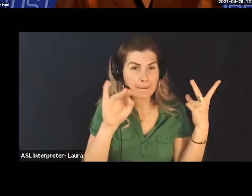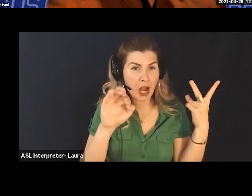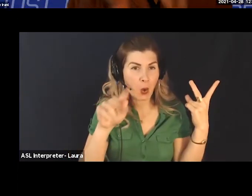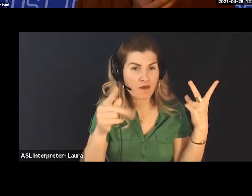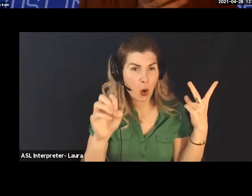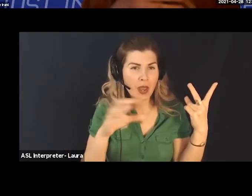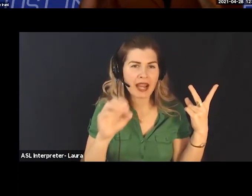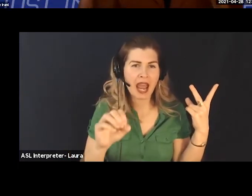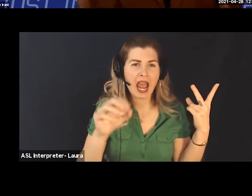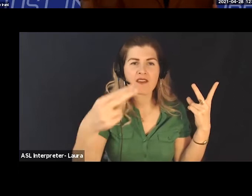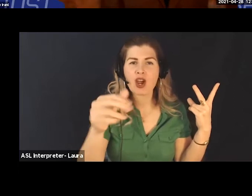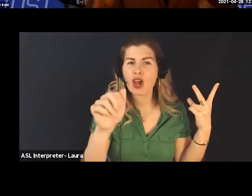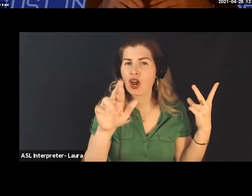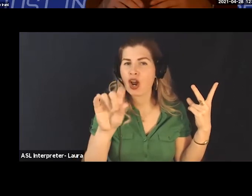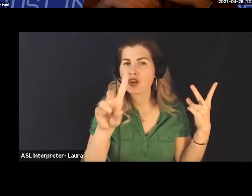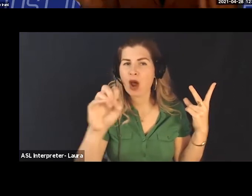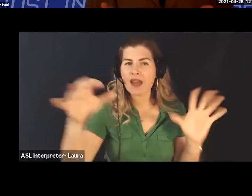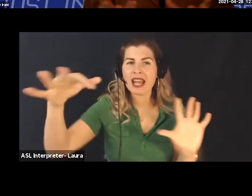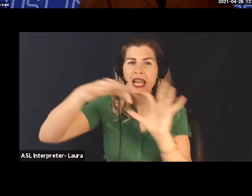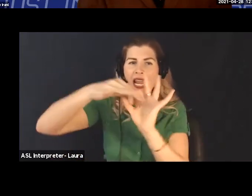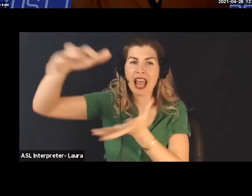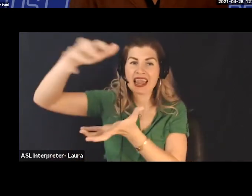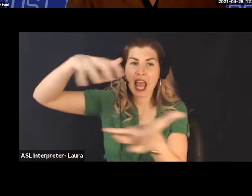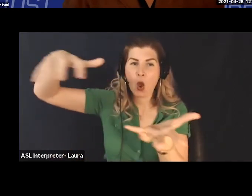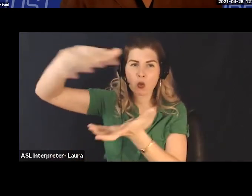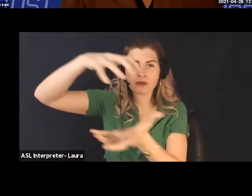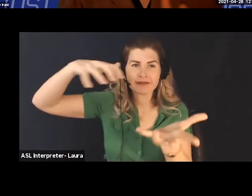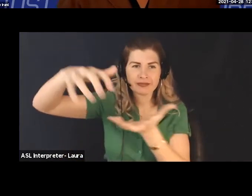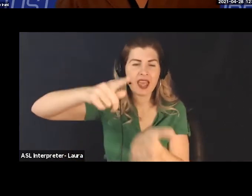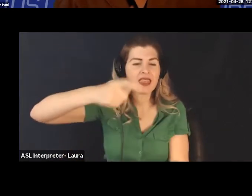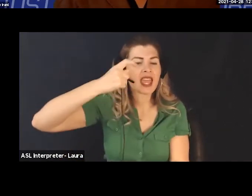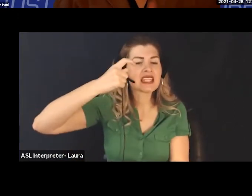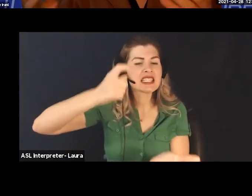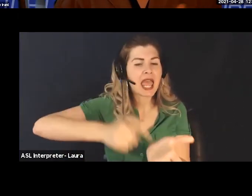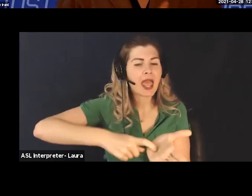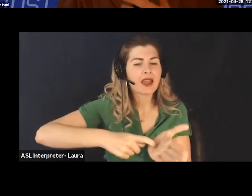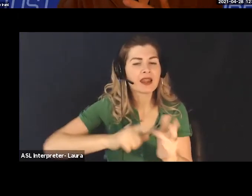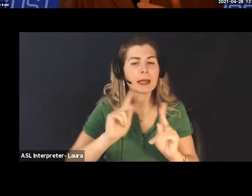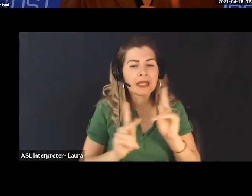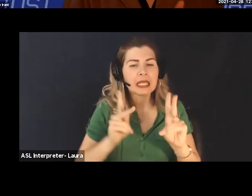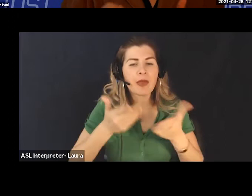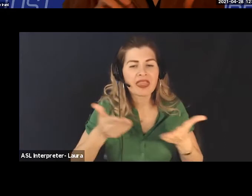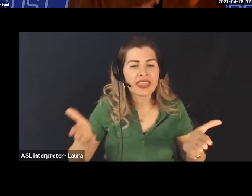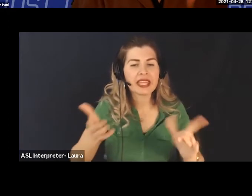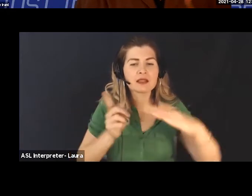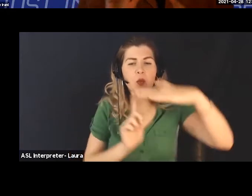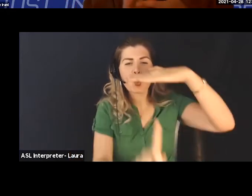on them that are connected to the Cloud, had object detection algorithms, both for counting pedestrians, buses, cars,